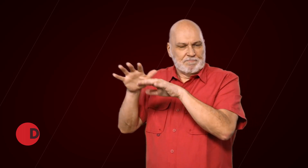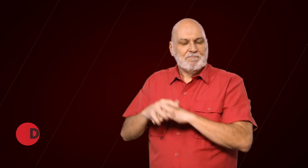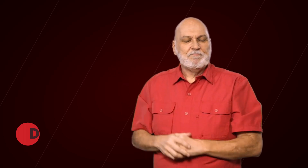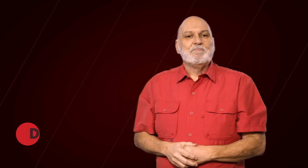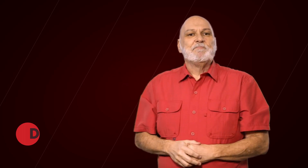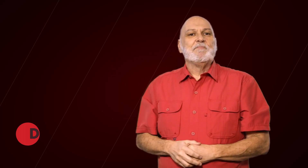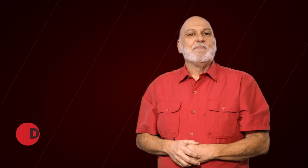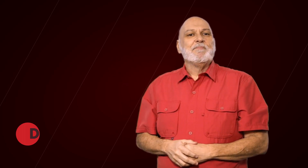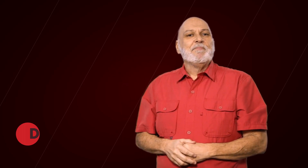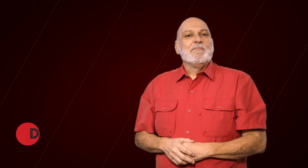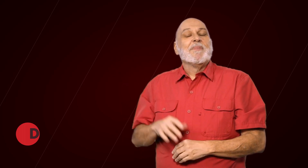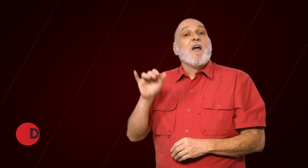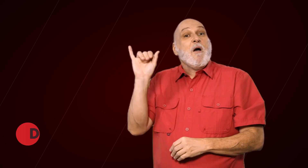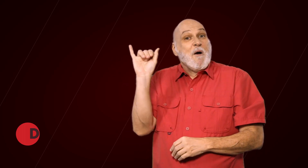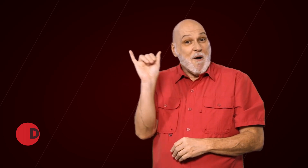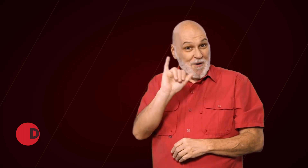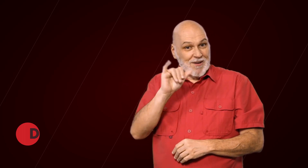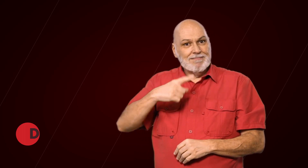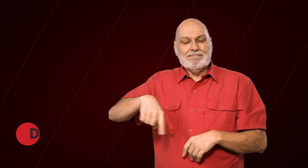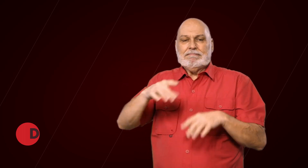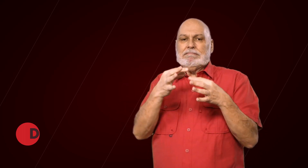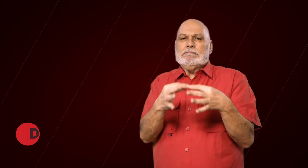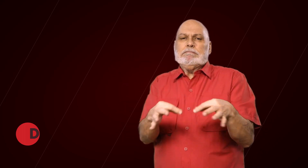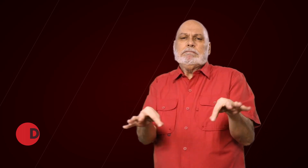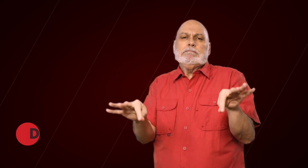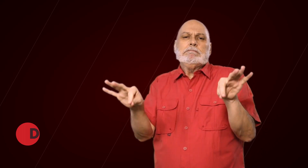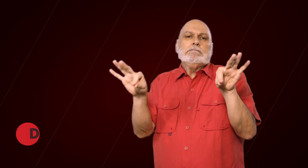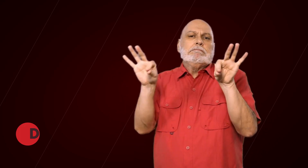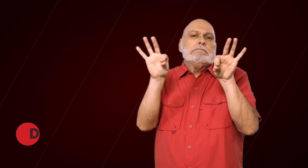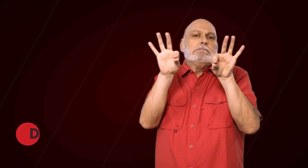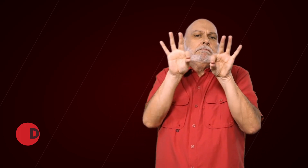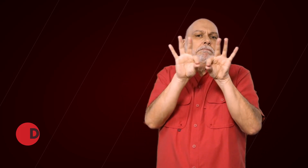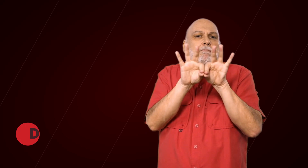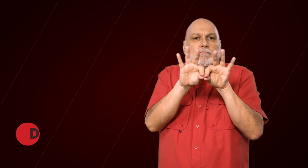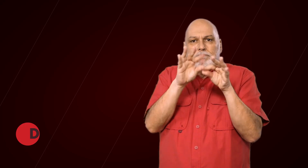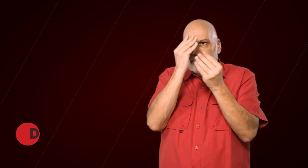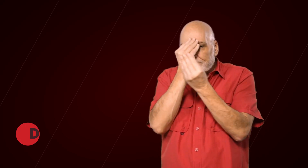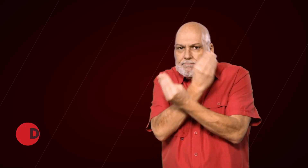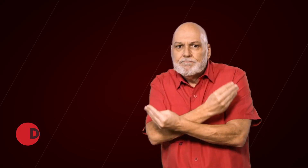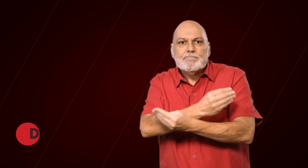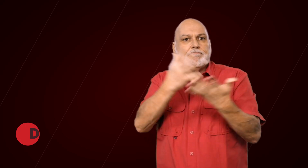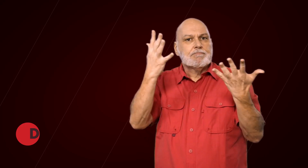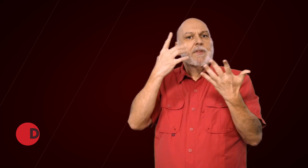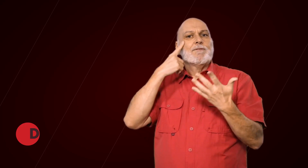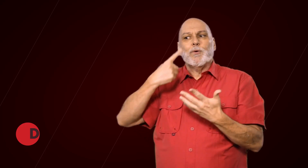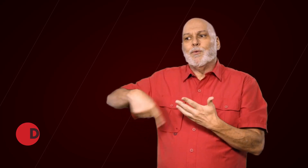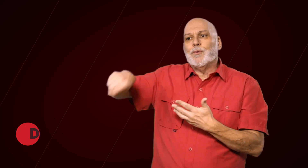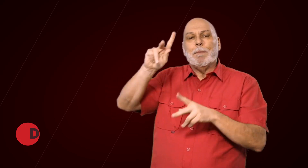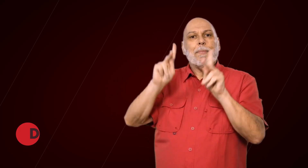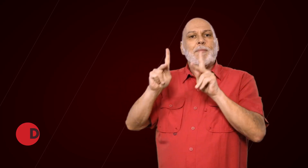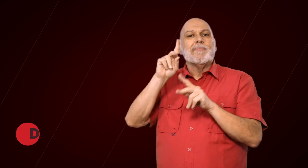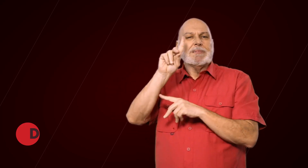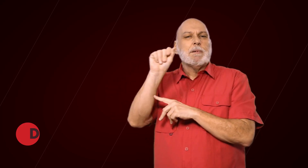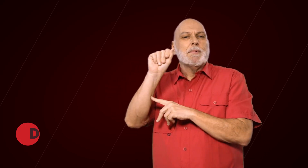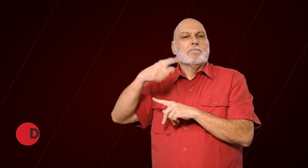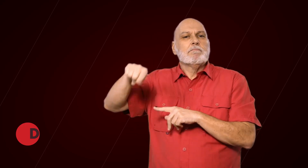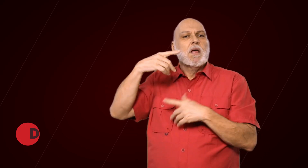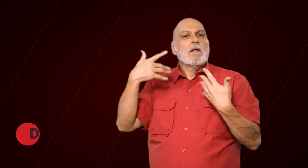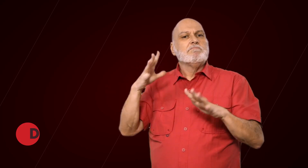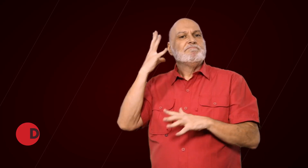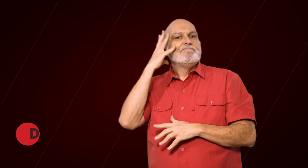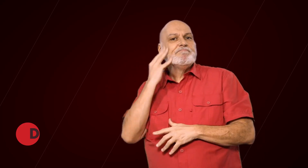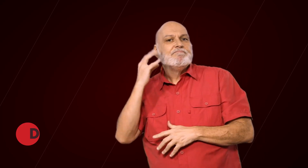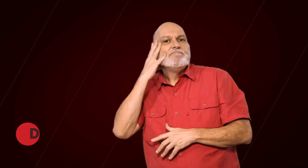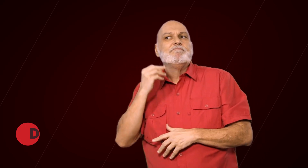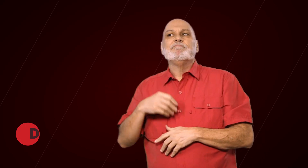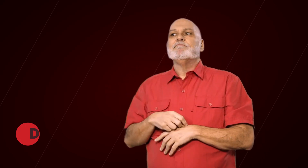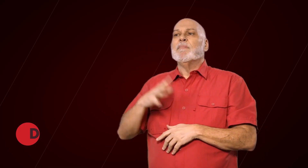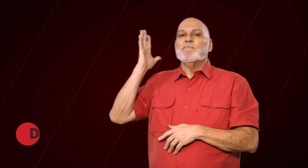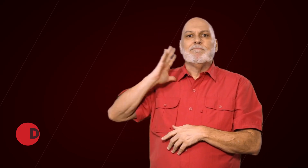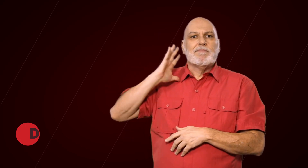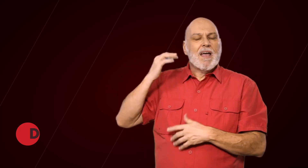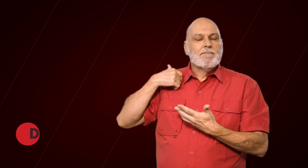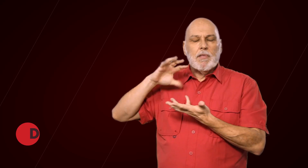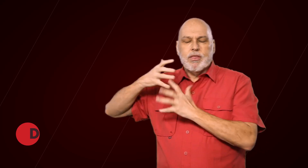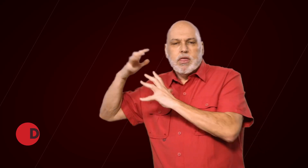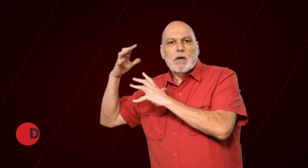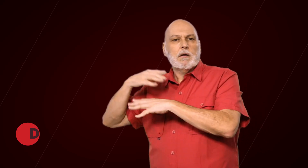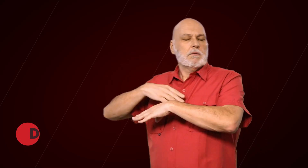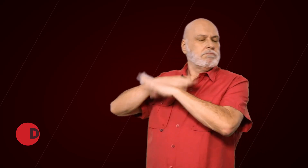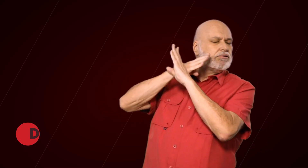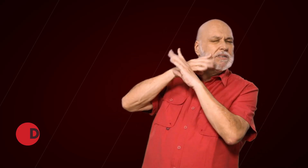"It's also important that those with direct lived experience of a